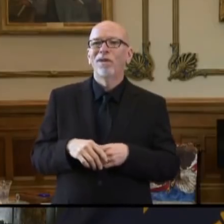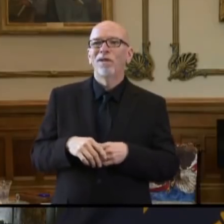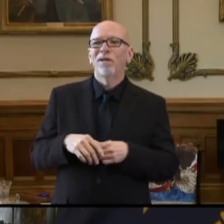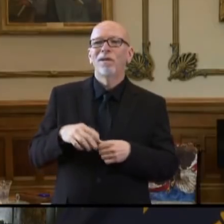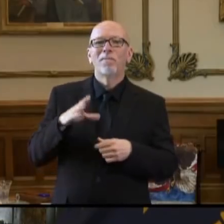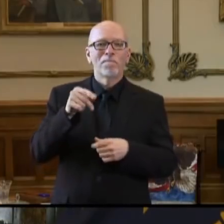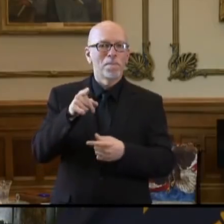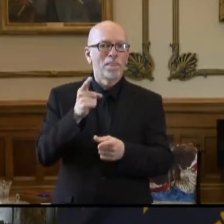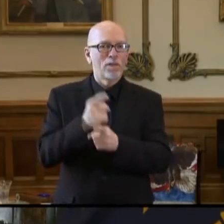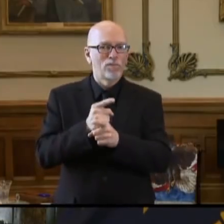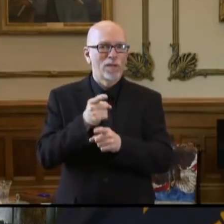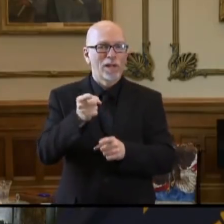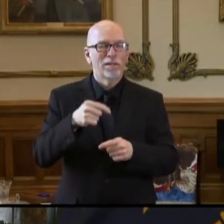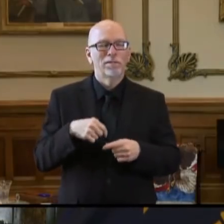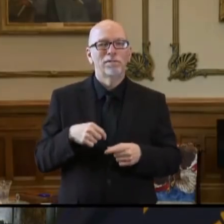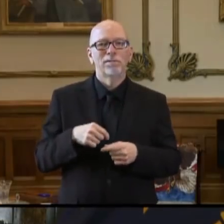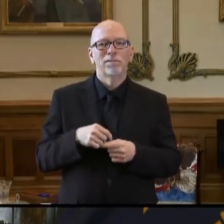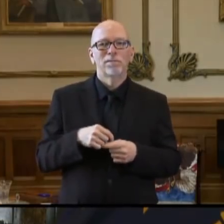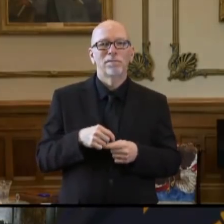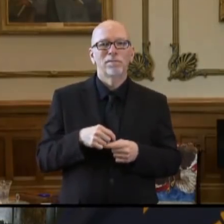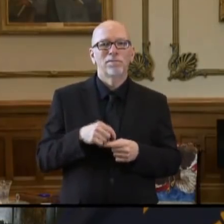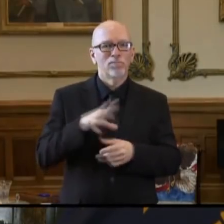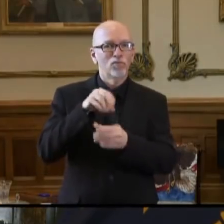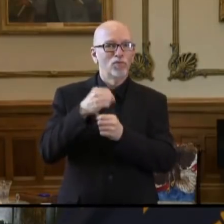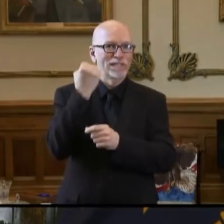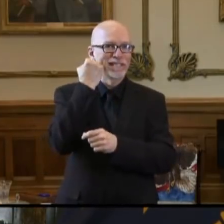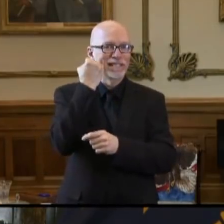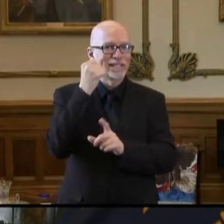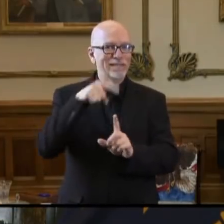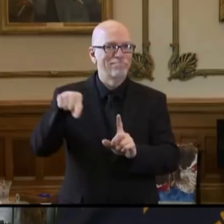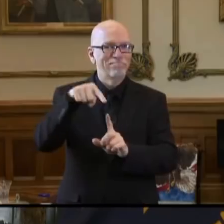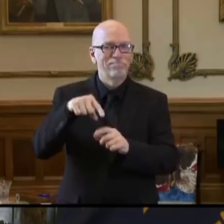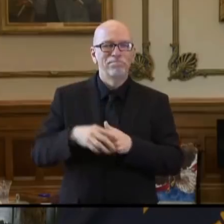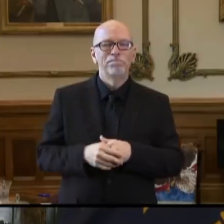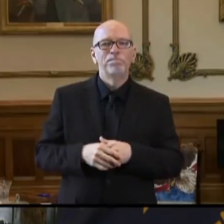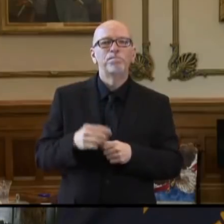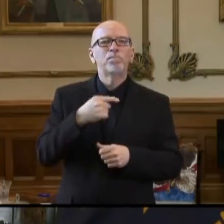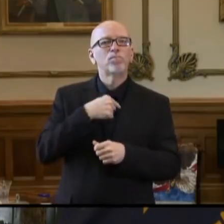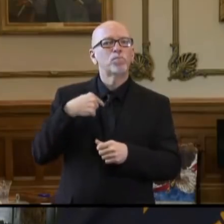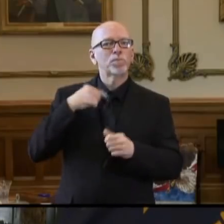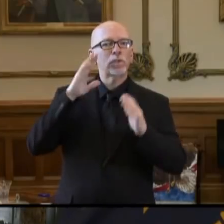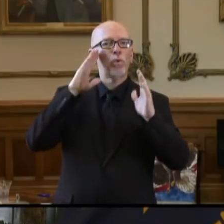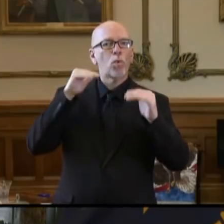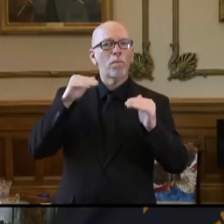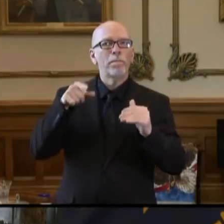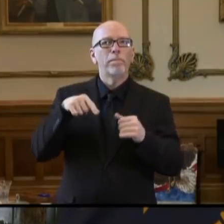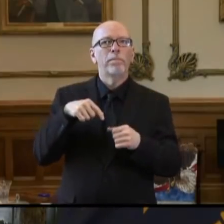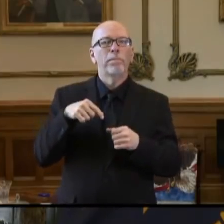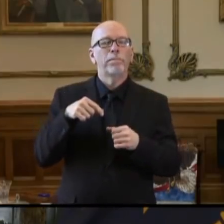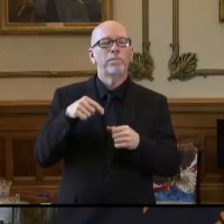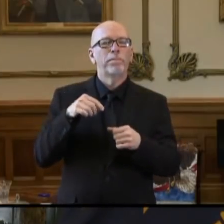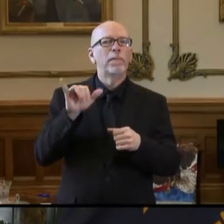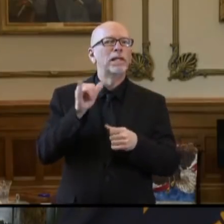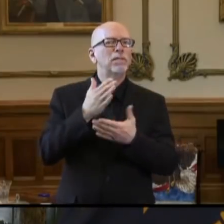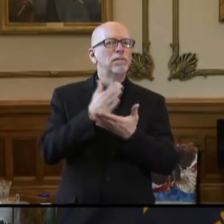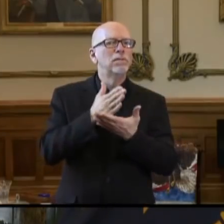FALL SPOT ON? WE ADDRESSED THAT IN TODAY'S EXECUTIVE ORDER AND AND YOU'RE EXACTLY RIGHT